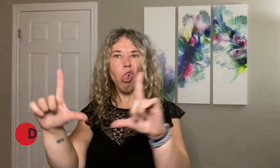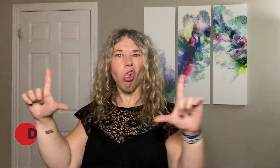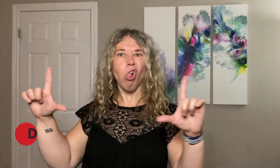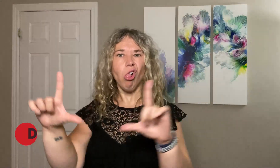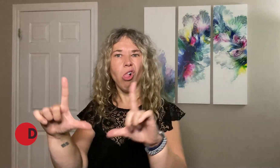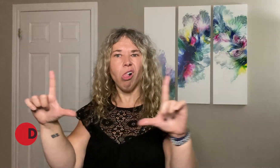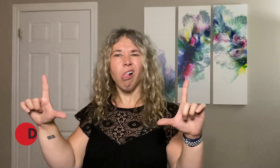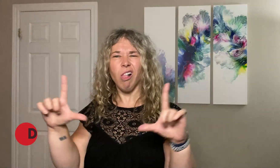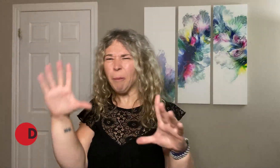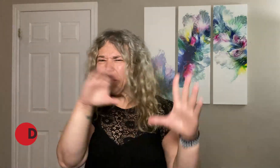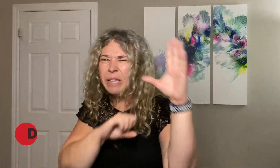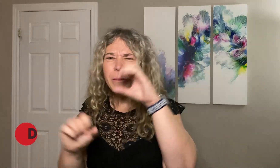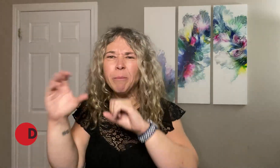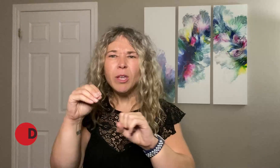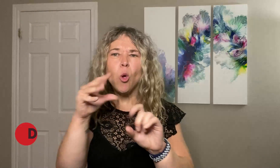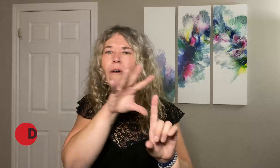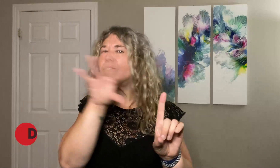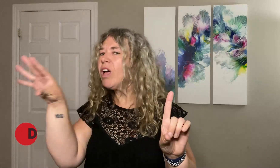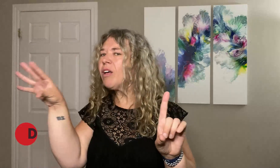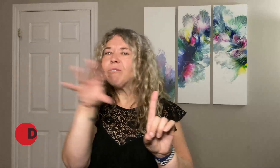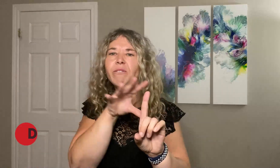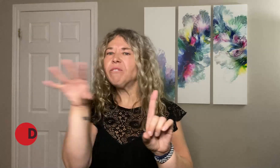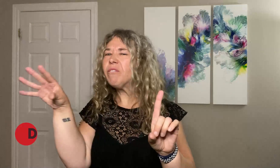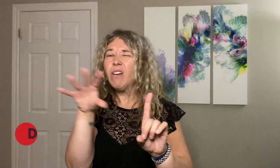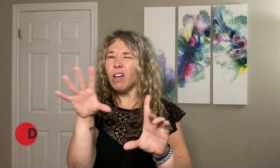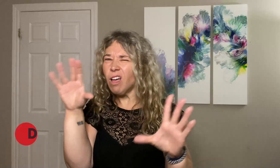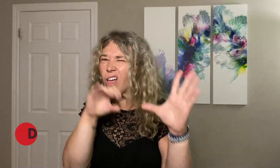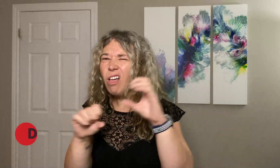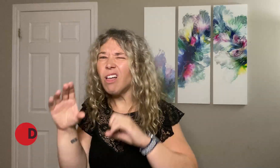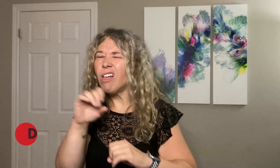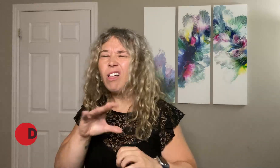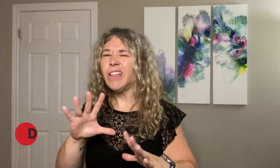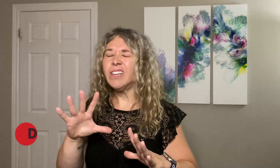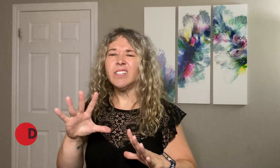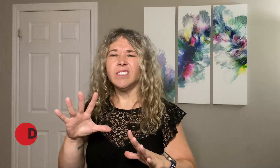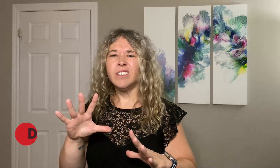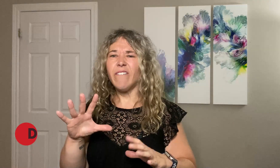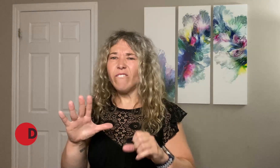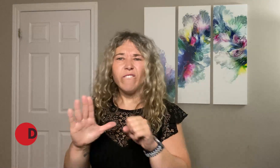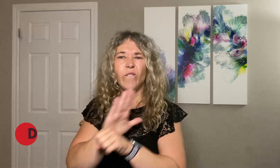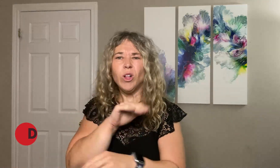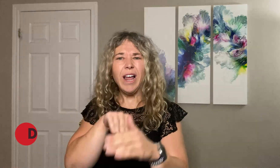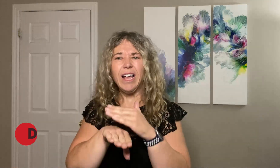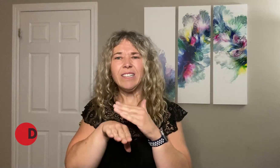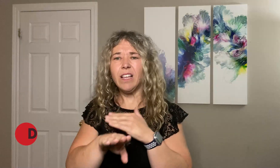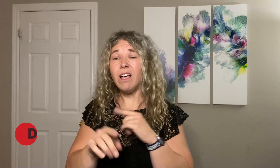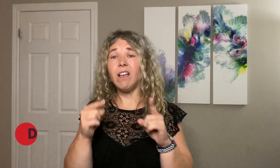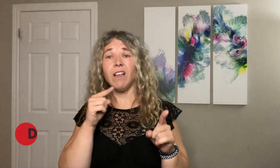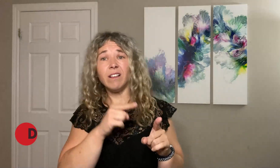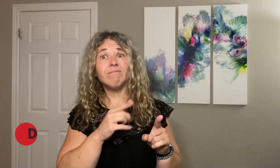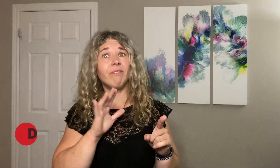away and so forth preventing full access. This film was more visual,